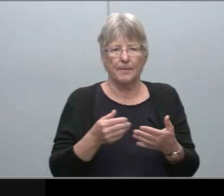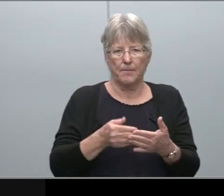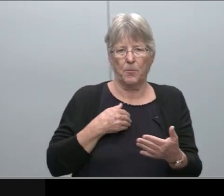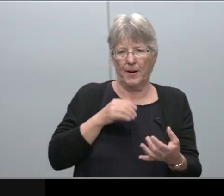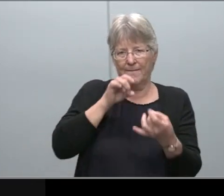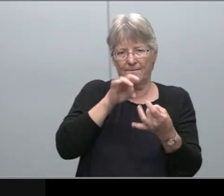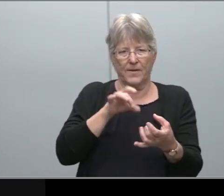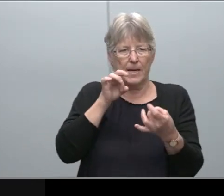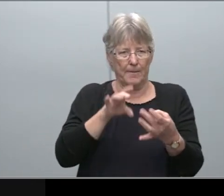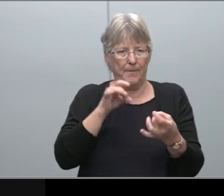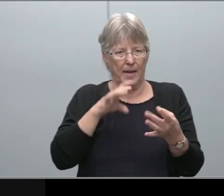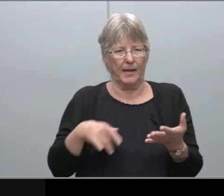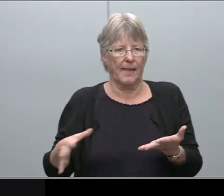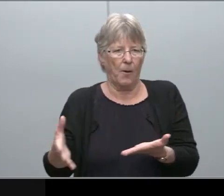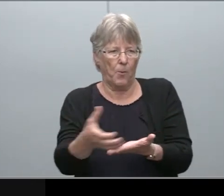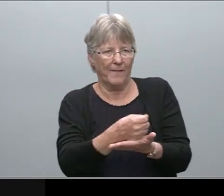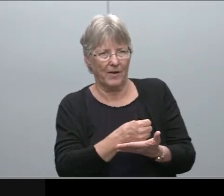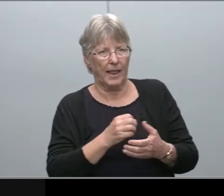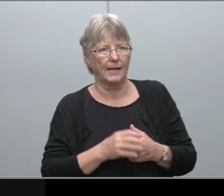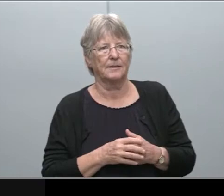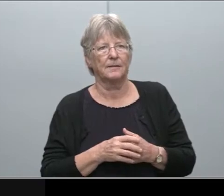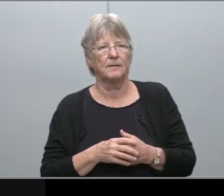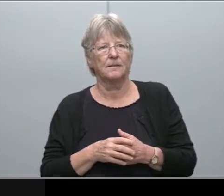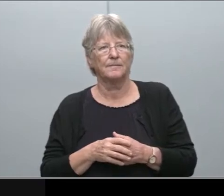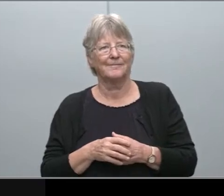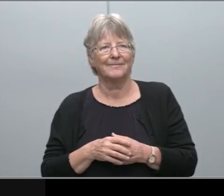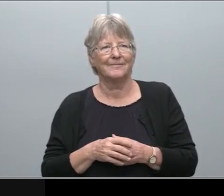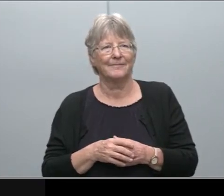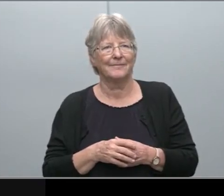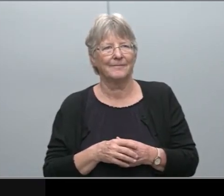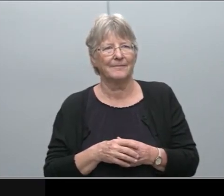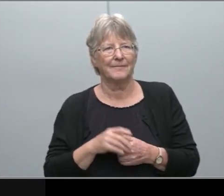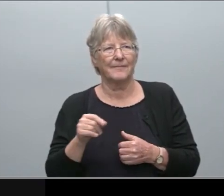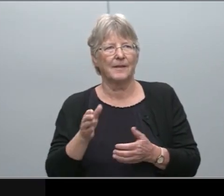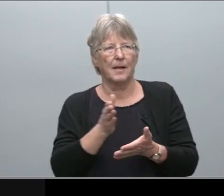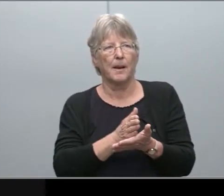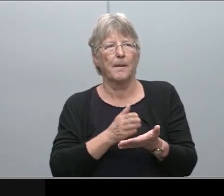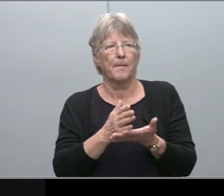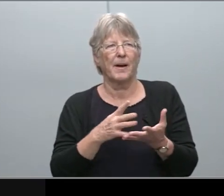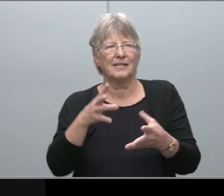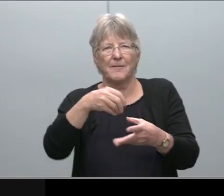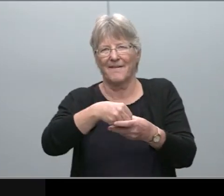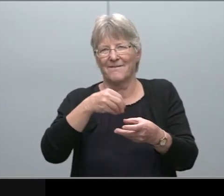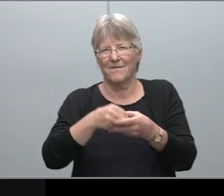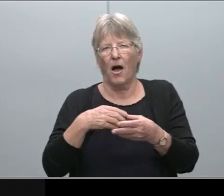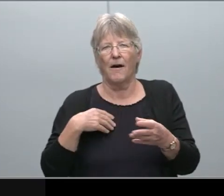there's several of us on here today. And so it also has been helpful for us to have Zoom norms.